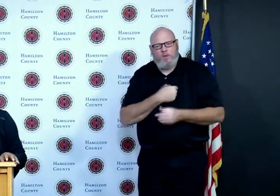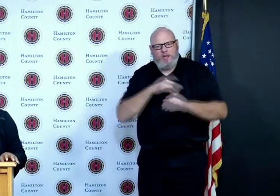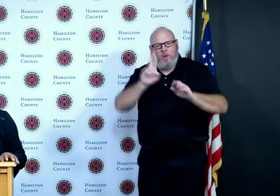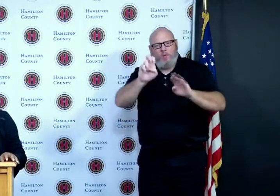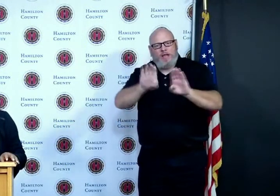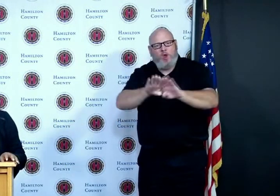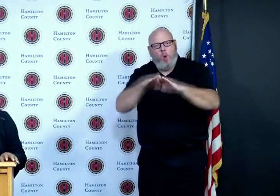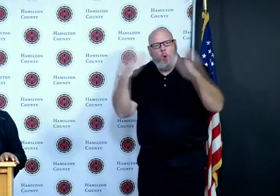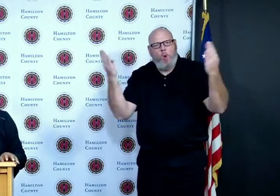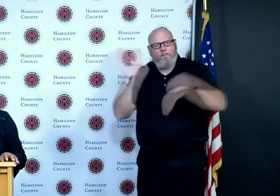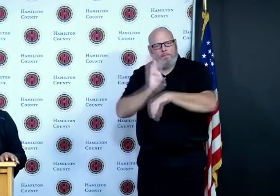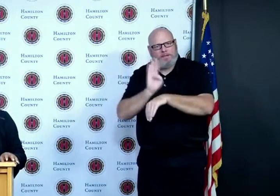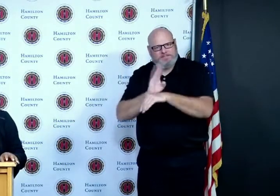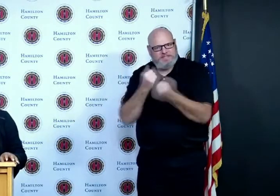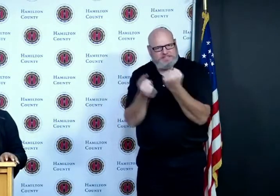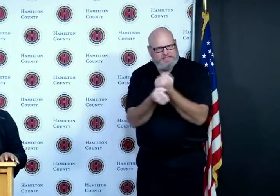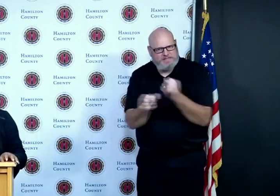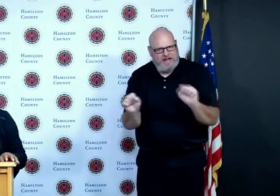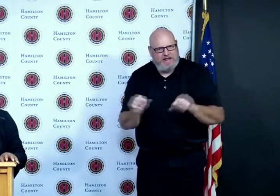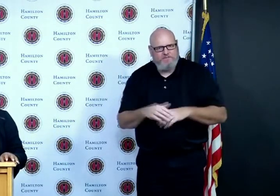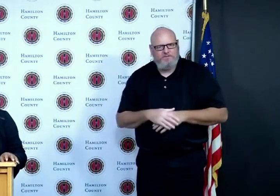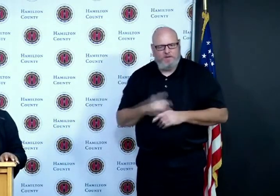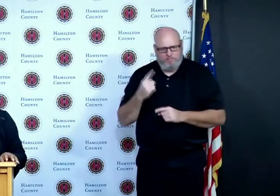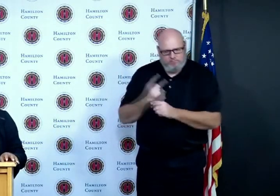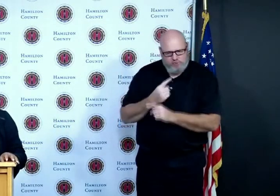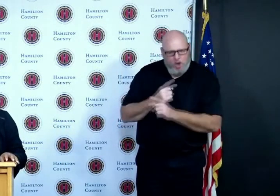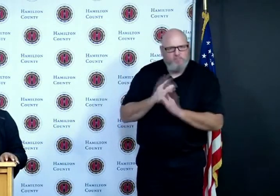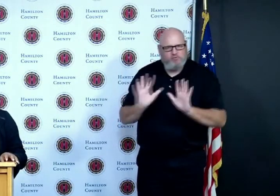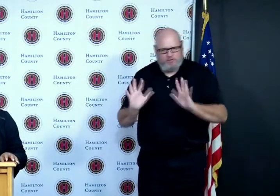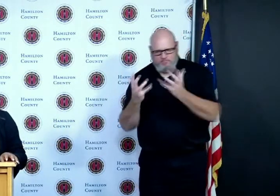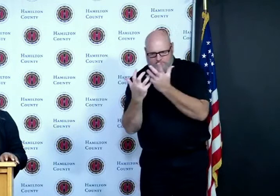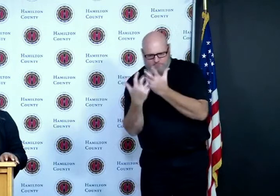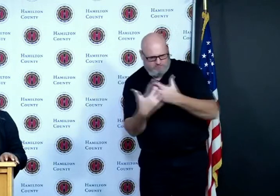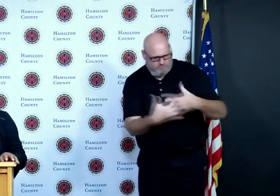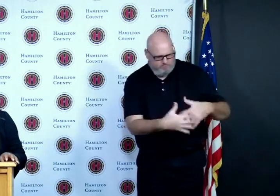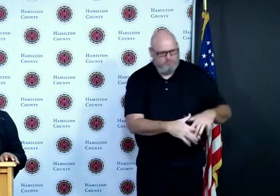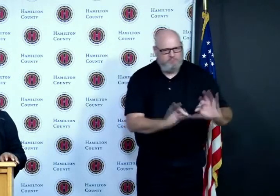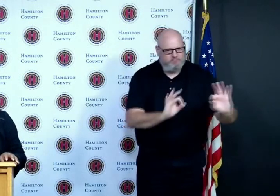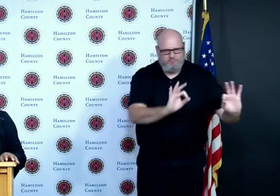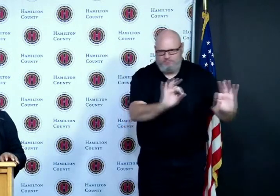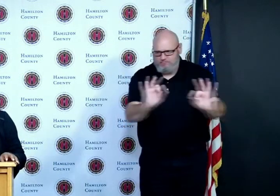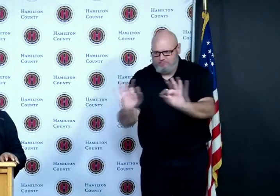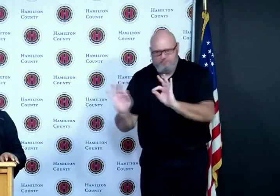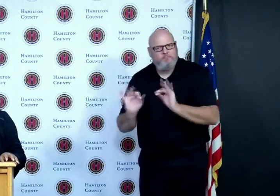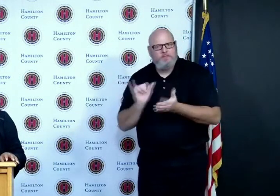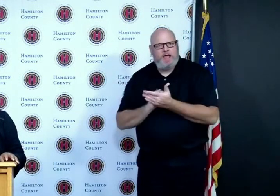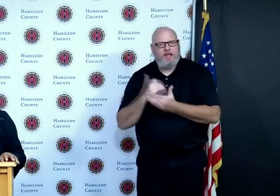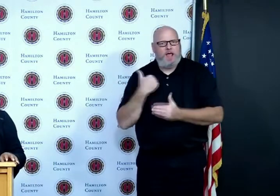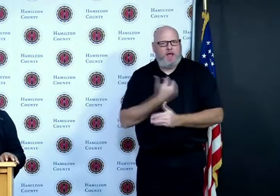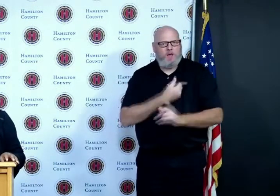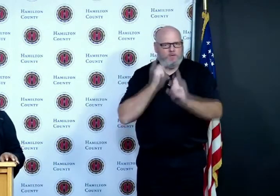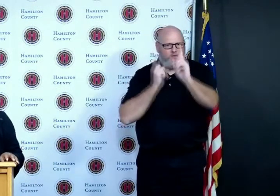that will be phase two of the task force so one of the things that we also are looking at